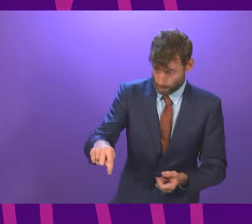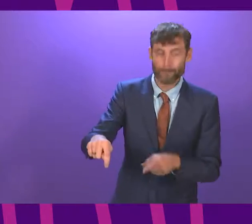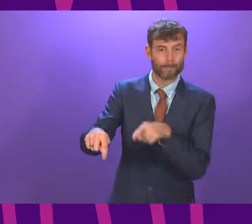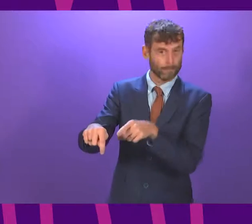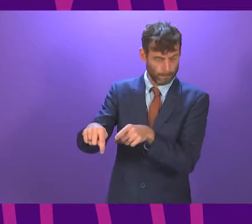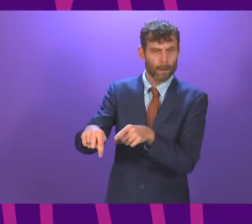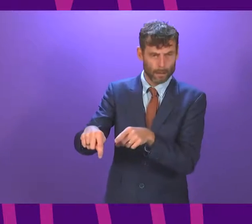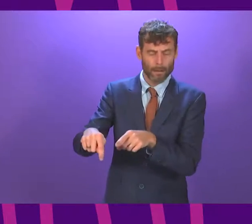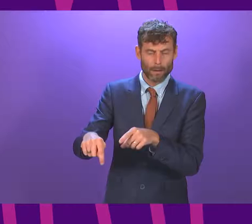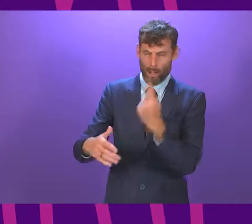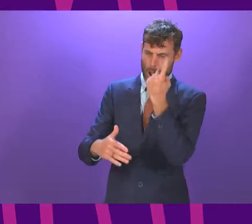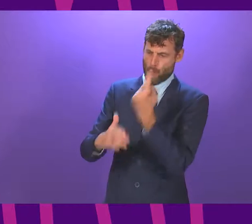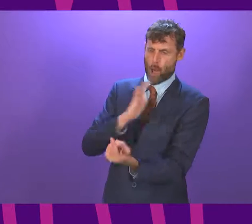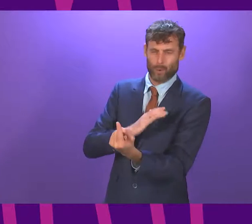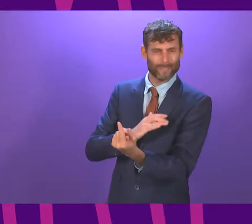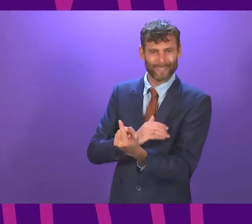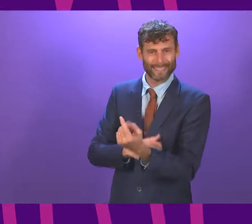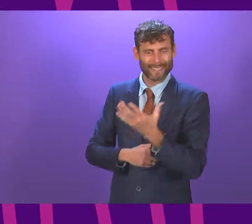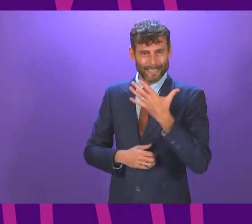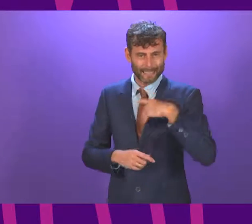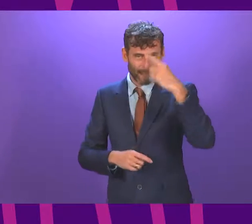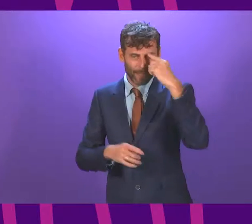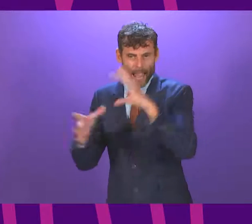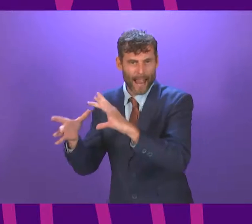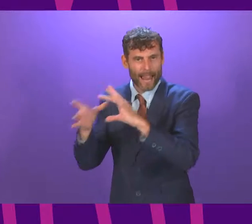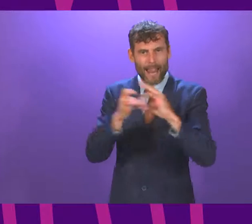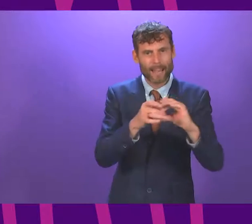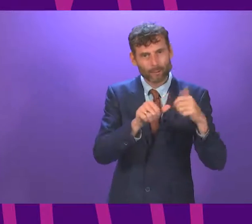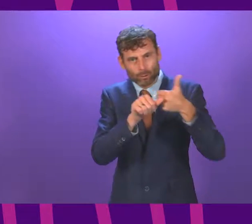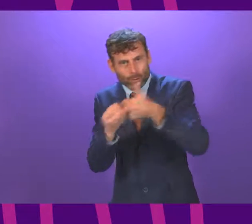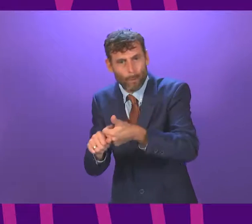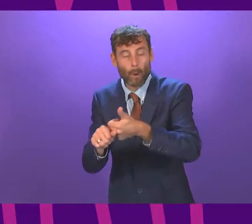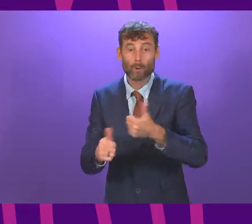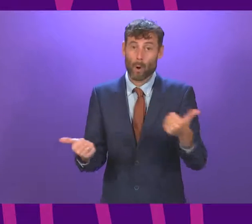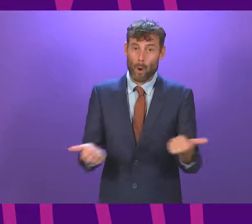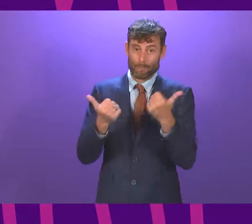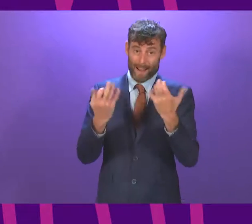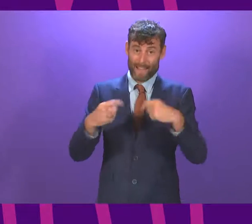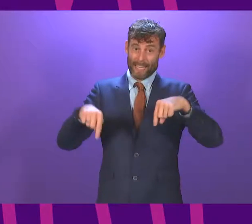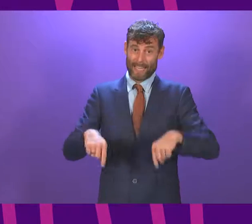Afghan refuge seekers and the Afghan community in Scotland and organisations.